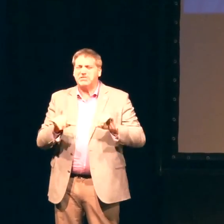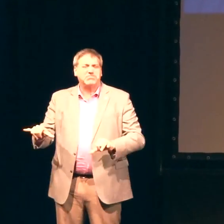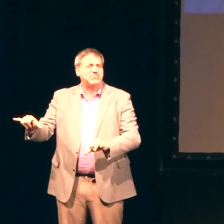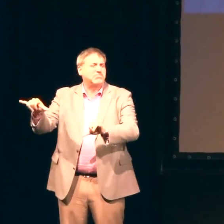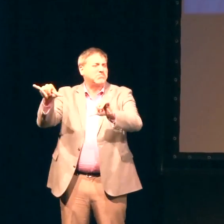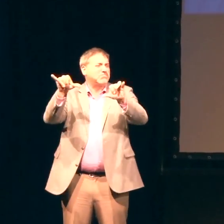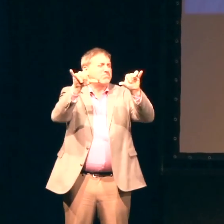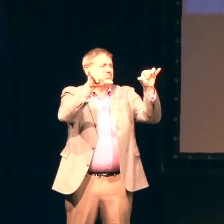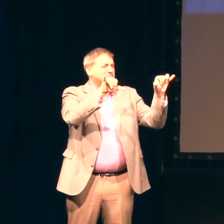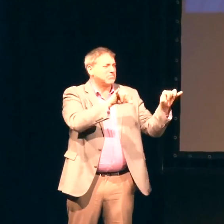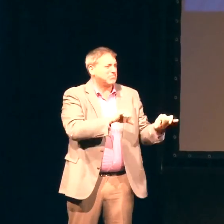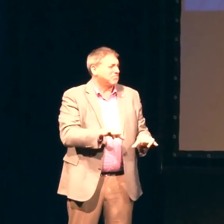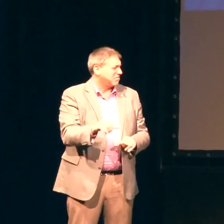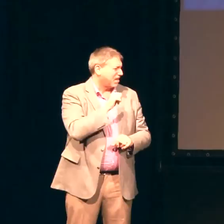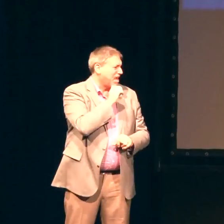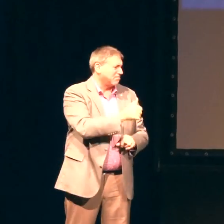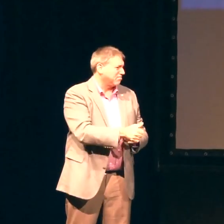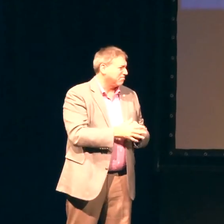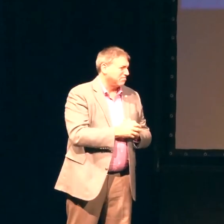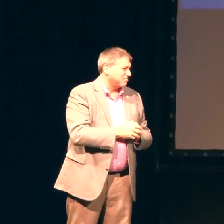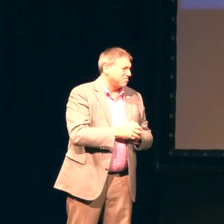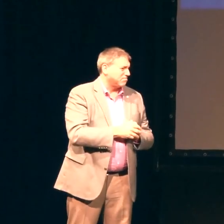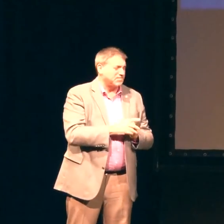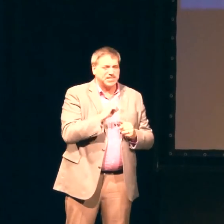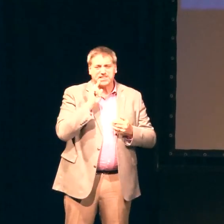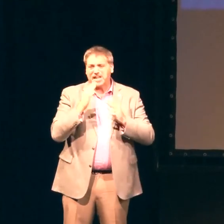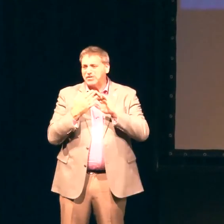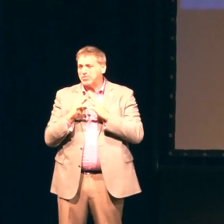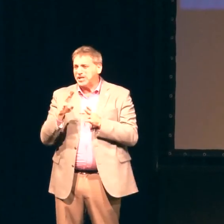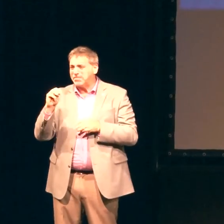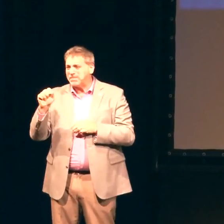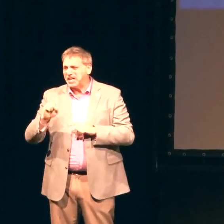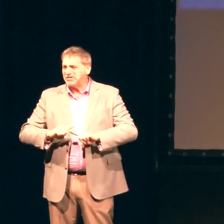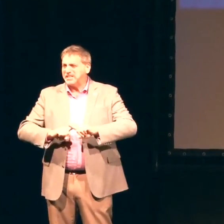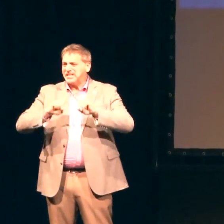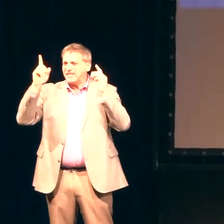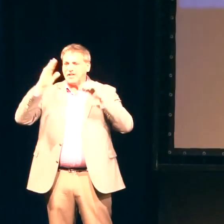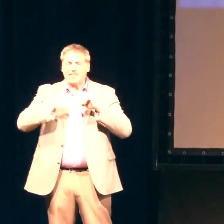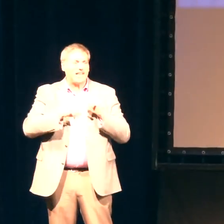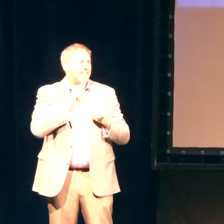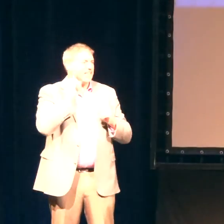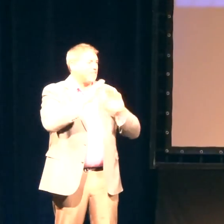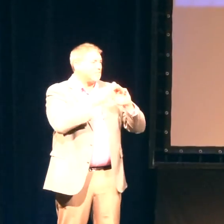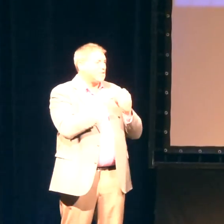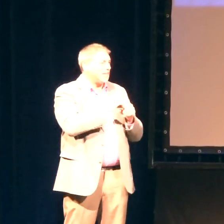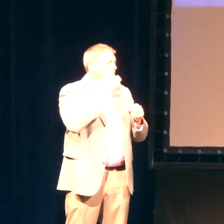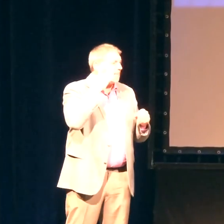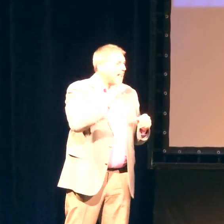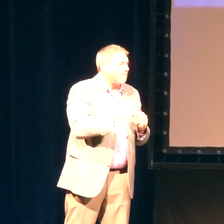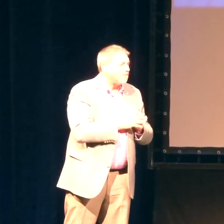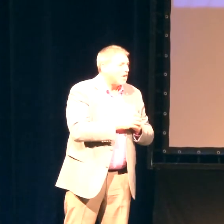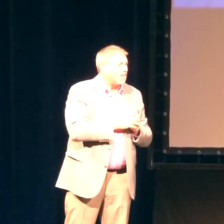National Association of the Deaf, I thought, the Deaf community was pretty standard, but they're not. The Deaf community in Massachusetts is